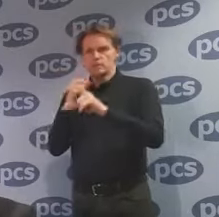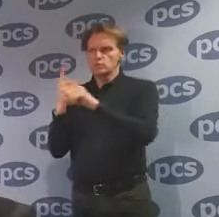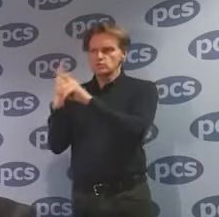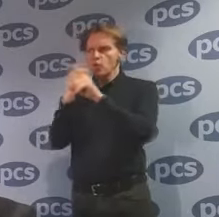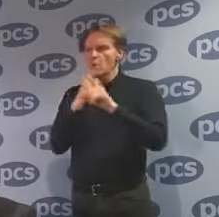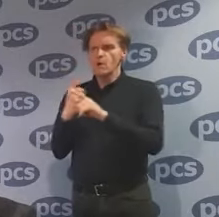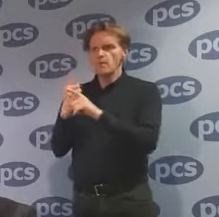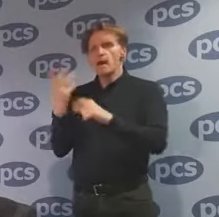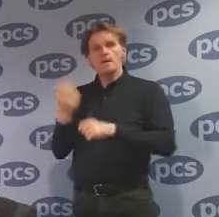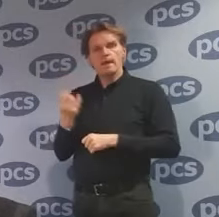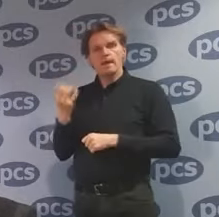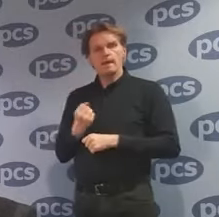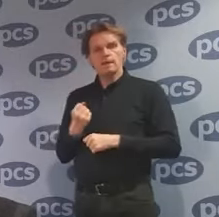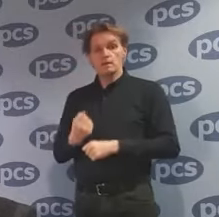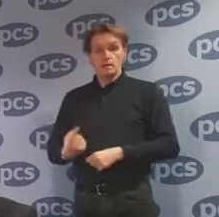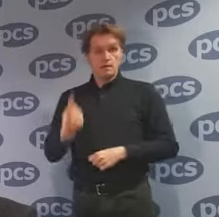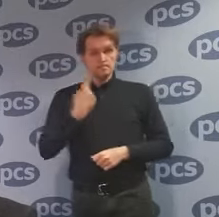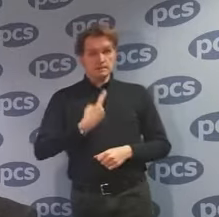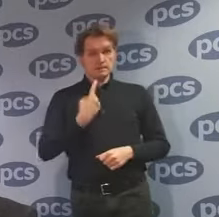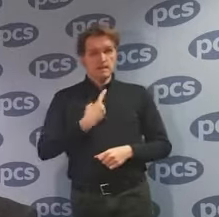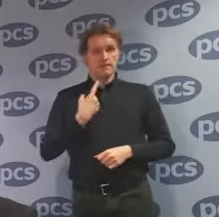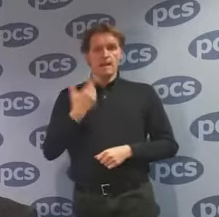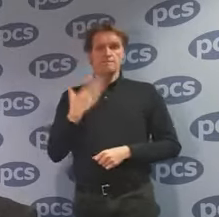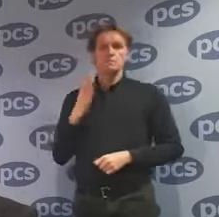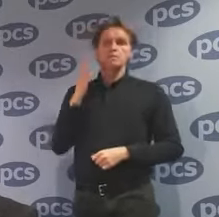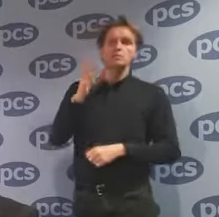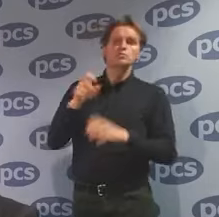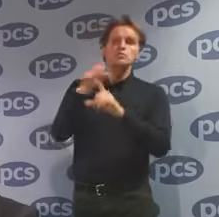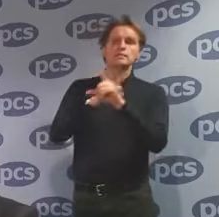meeting with other TUC unions to discuss this question. So I think the